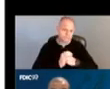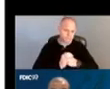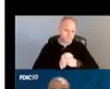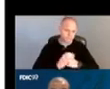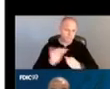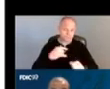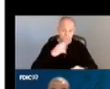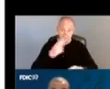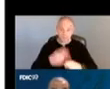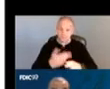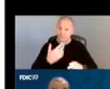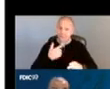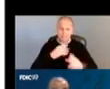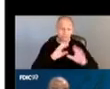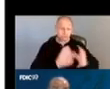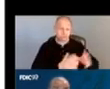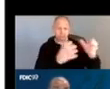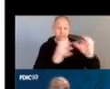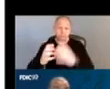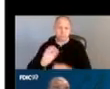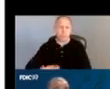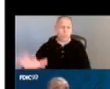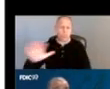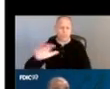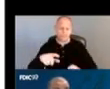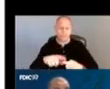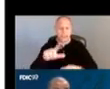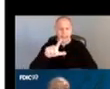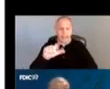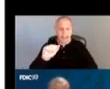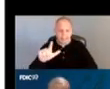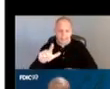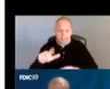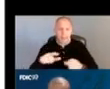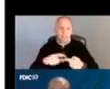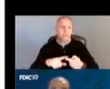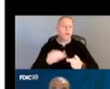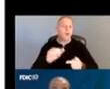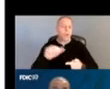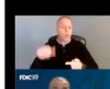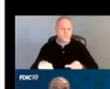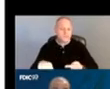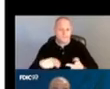across the country including Alabama, Austin, Boston, Houston, Kansas City, Los Angeles,